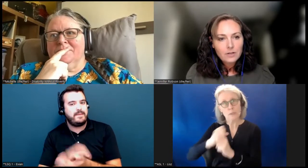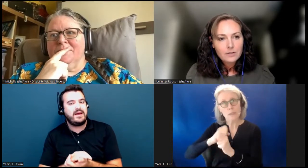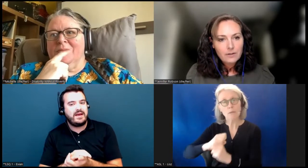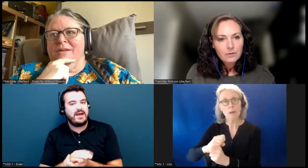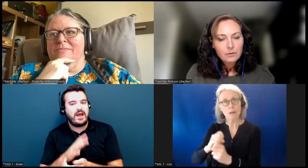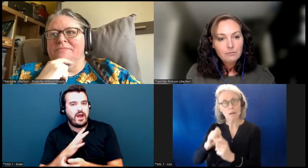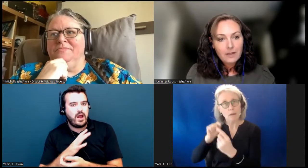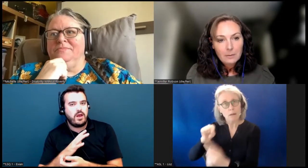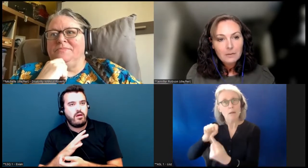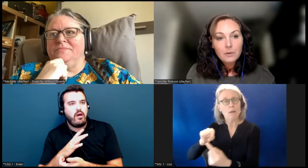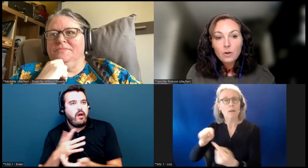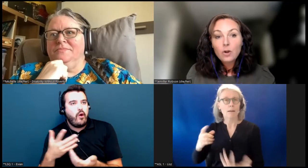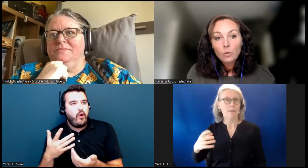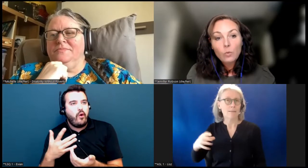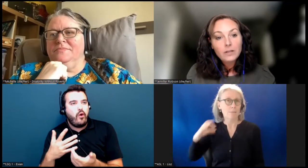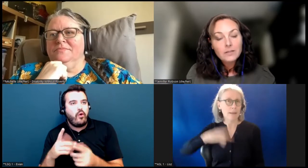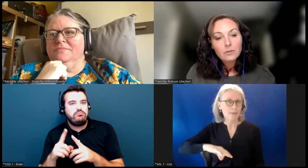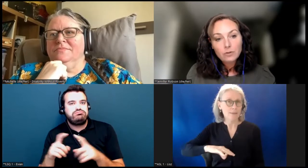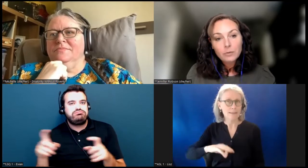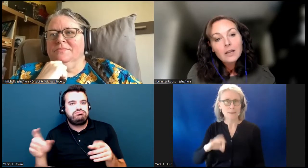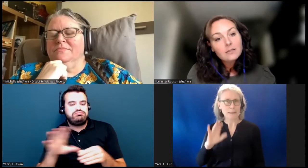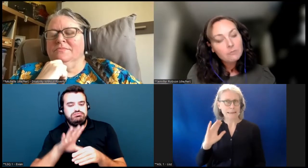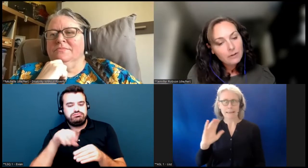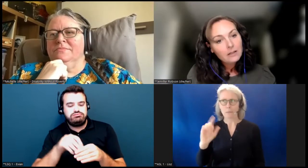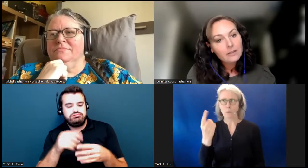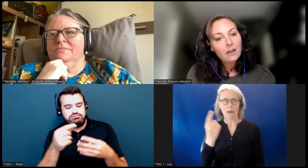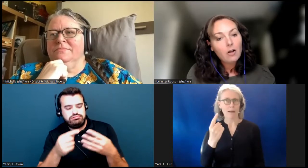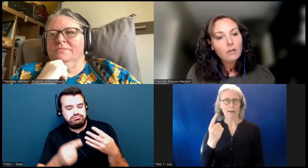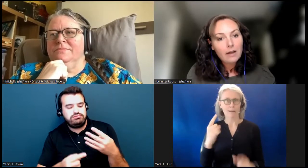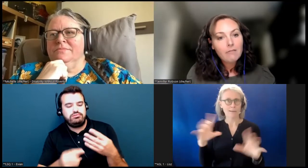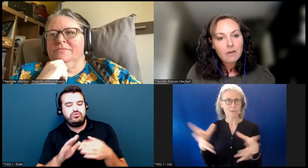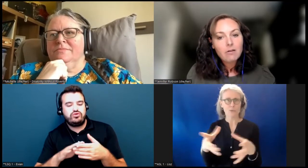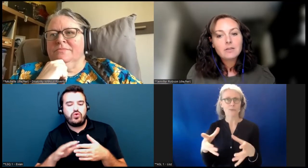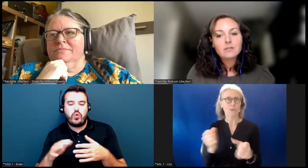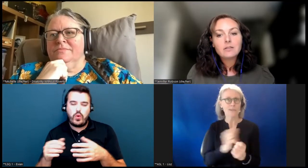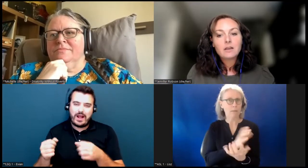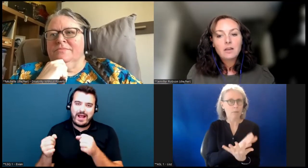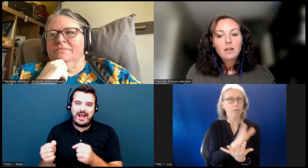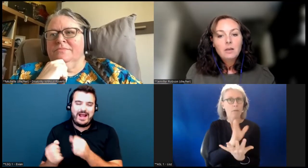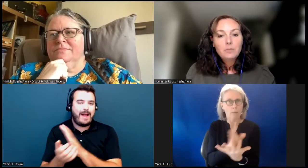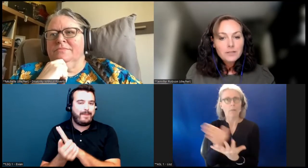THE FEDERAL FAMILY BUT NO ONE CENTRAL PLACE AND FRANKLY, THEY ALL HAVE VARIOUS PLUSES